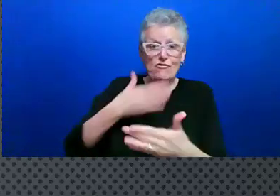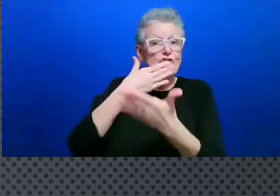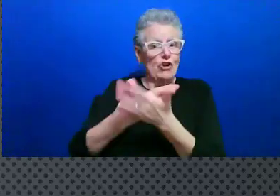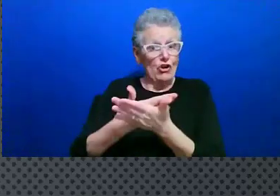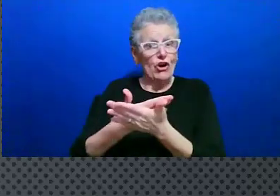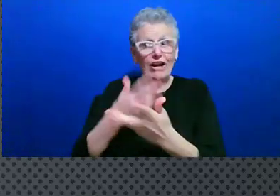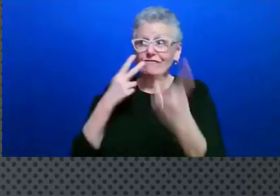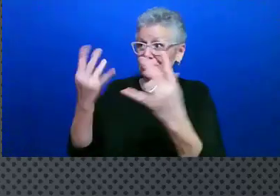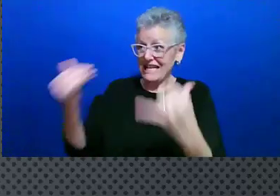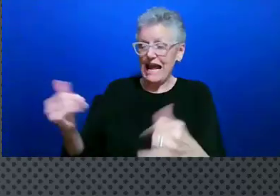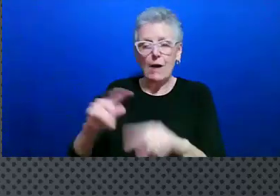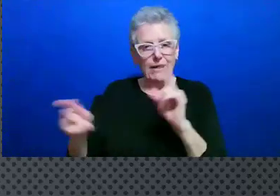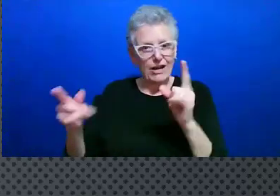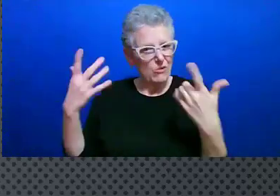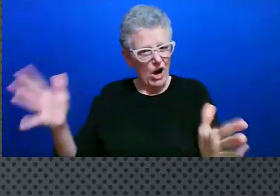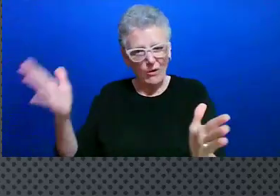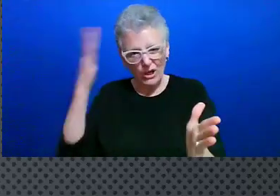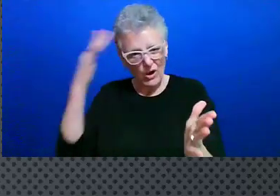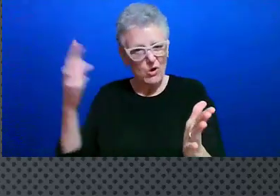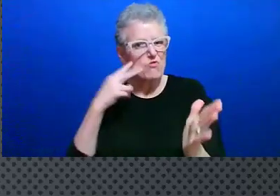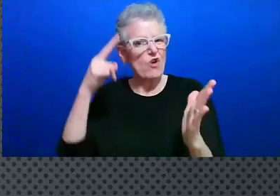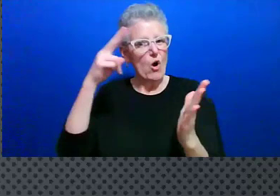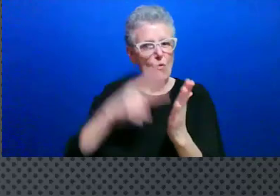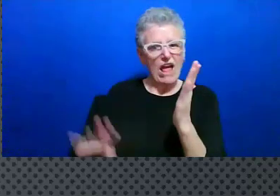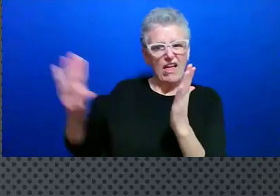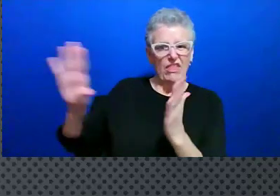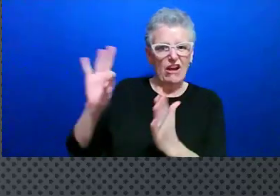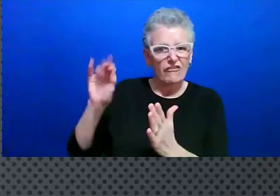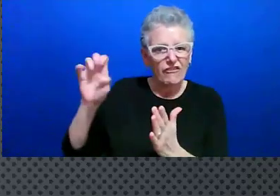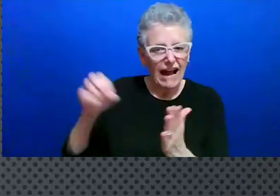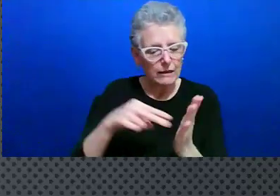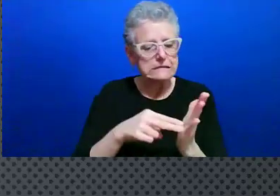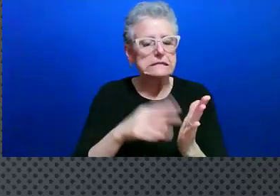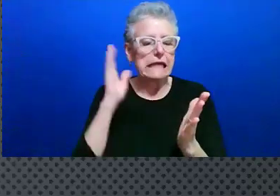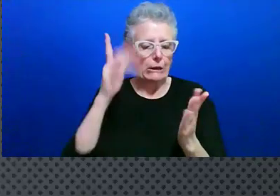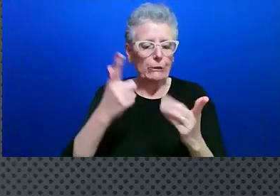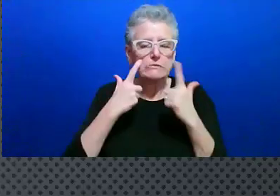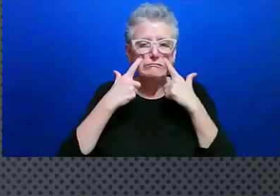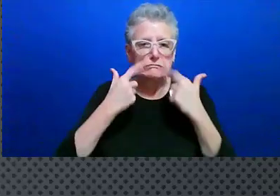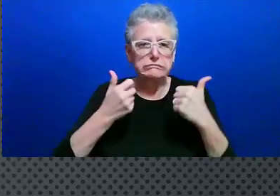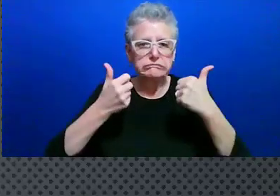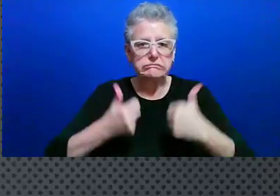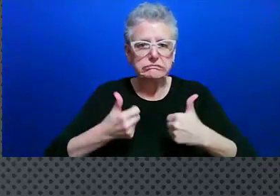according to their file, that their vision is going to progress over time. Even right now,